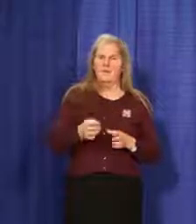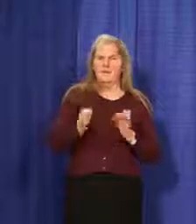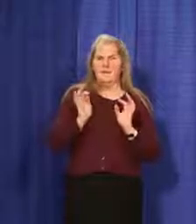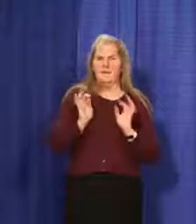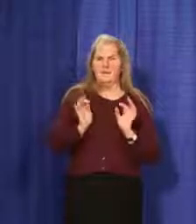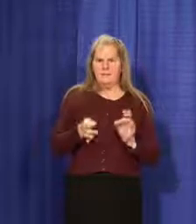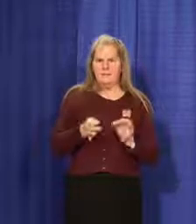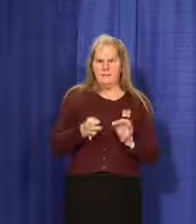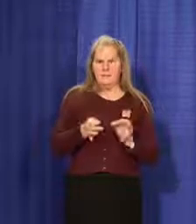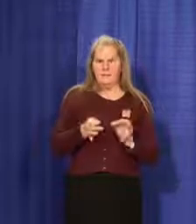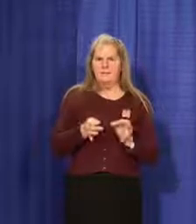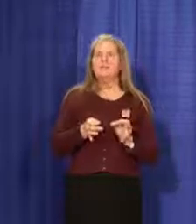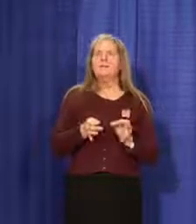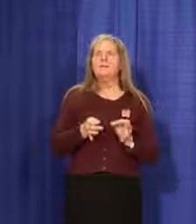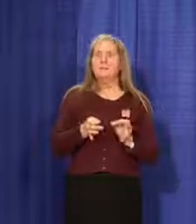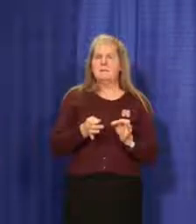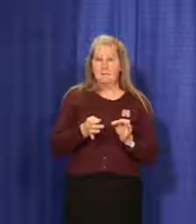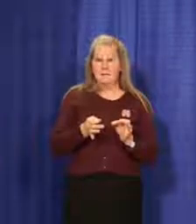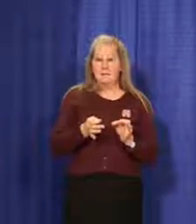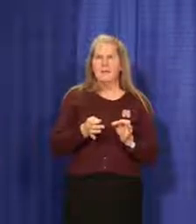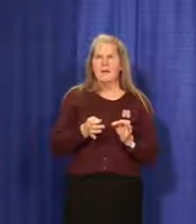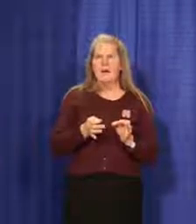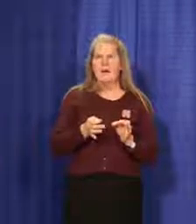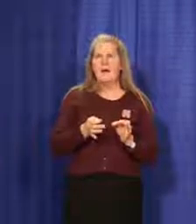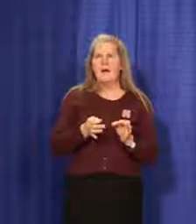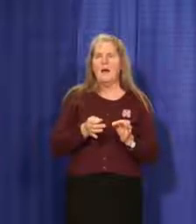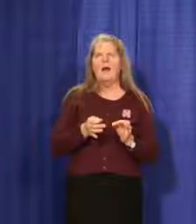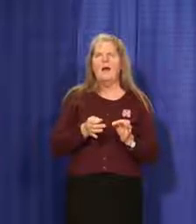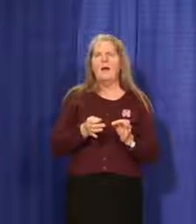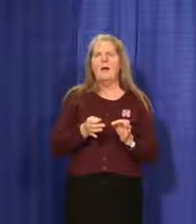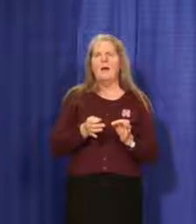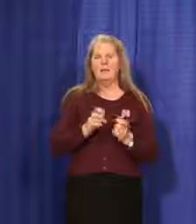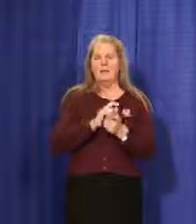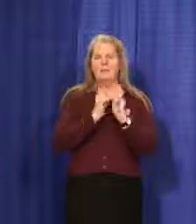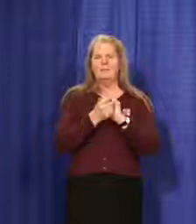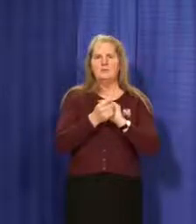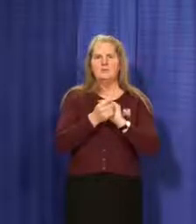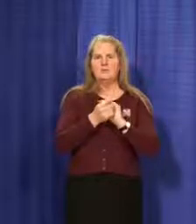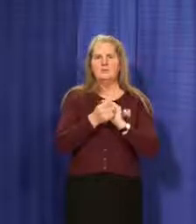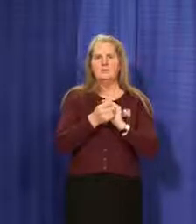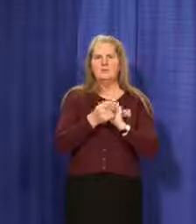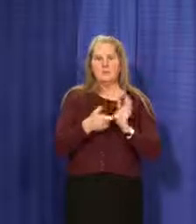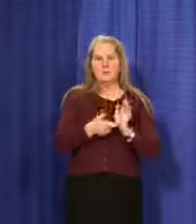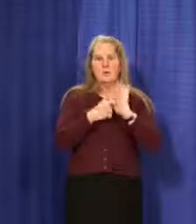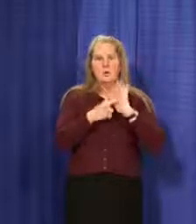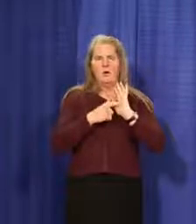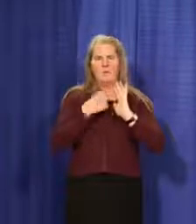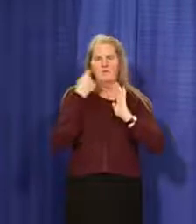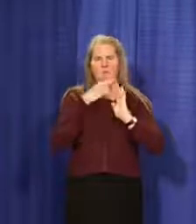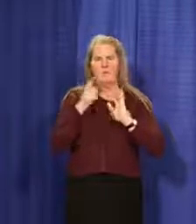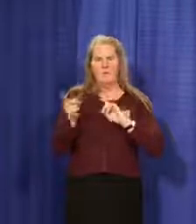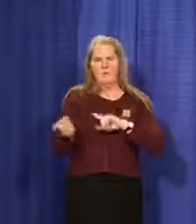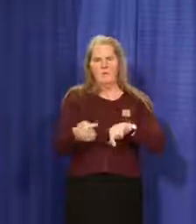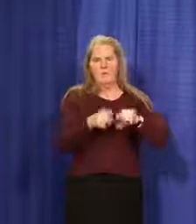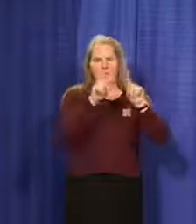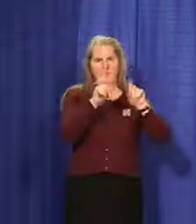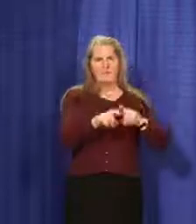else has moved away gradually from travel criteria as criteria for testing, it is kind of our